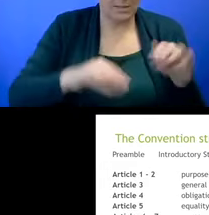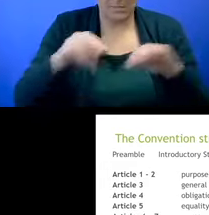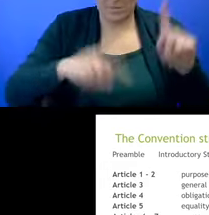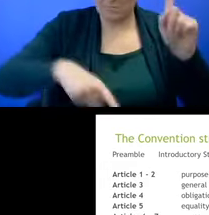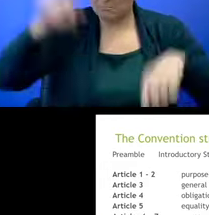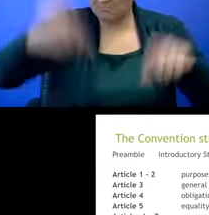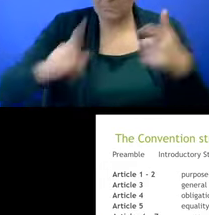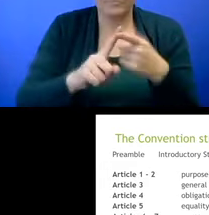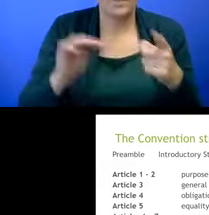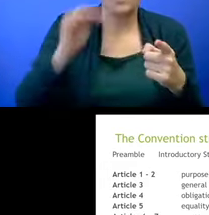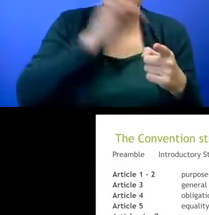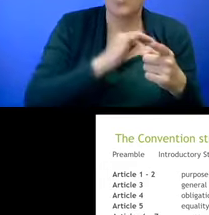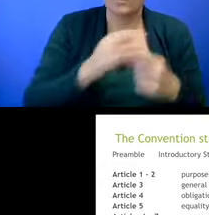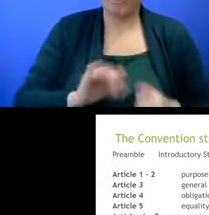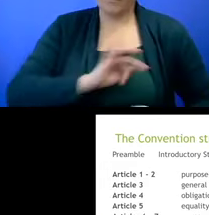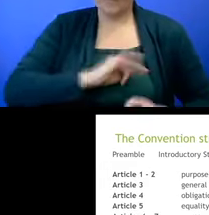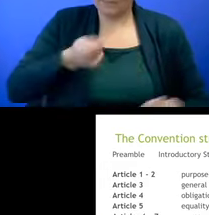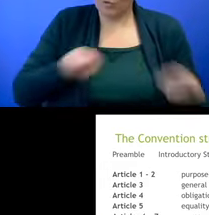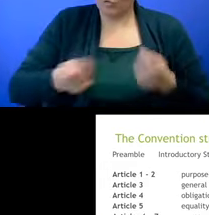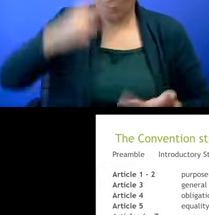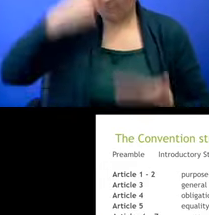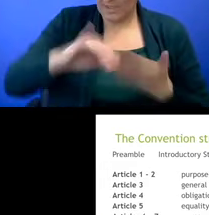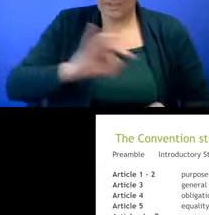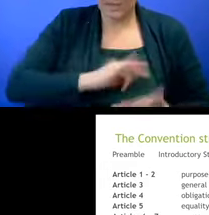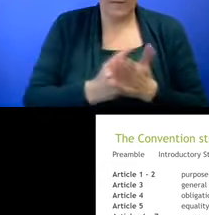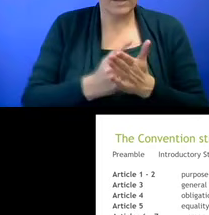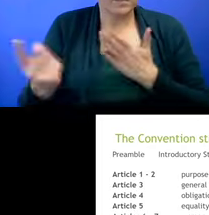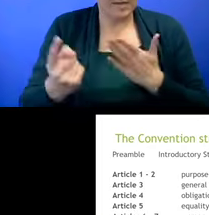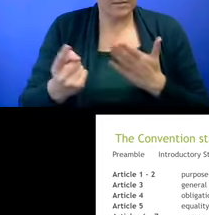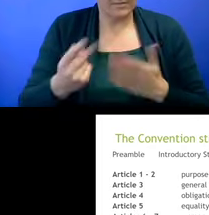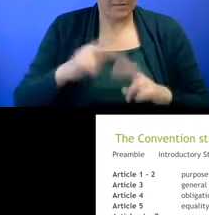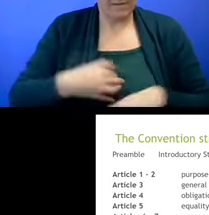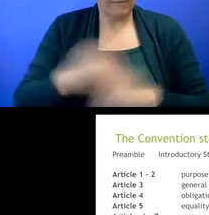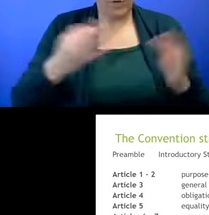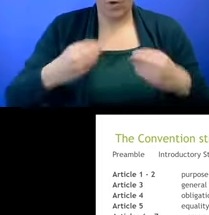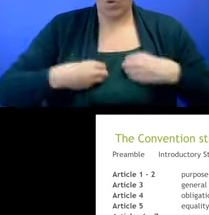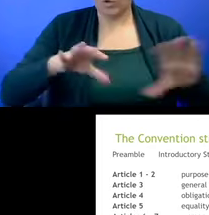the importance of autonomy and independence and the freedom to make one's own choices;